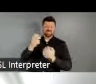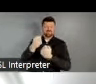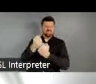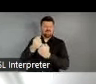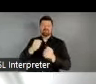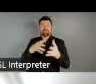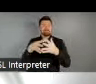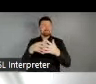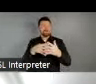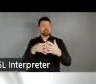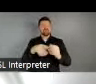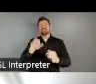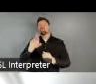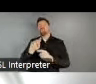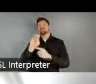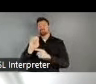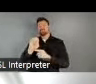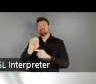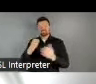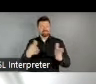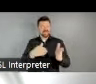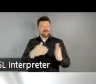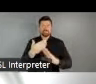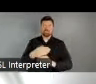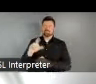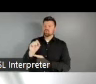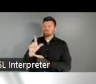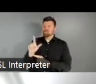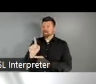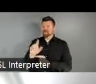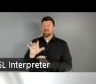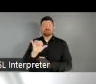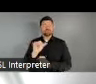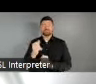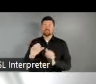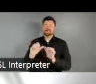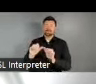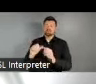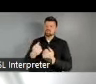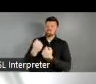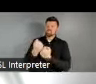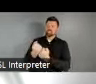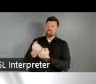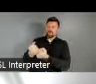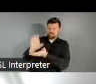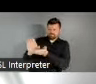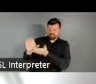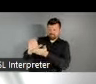Plan back in 2021. She underscored our increasing investment in both project grants and sub-granting